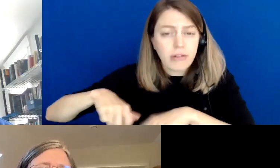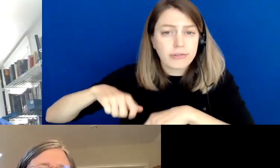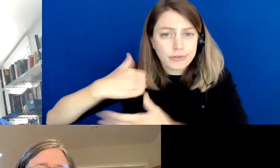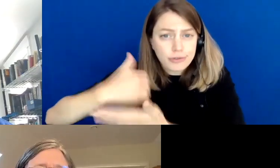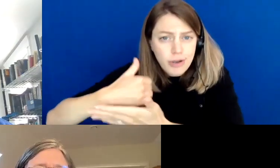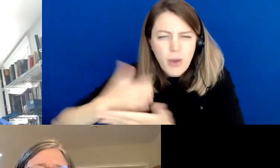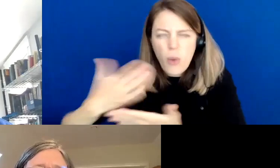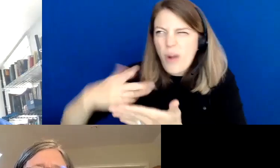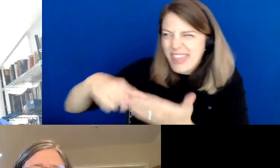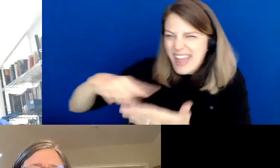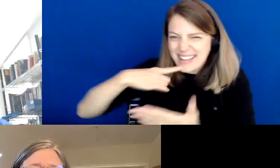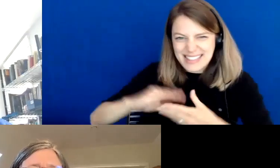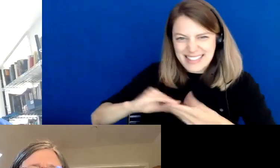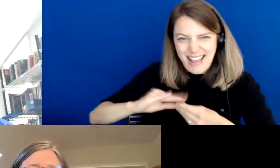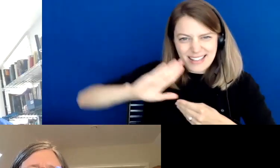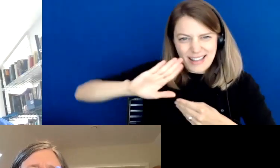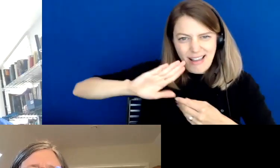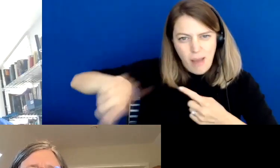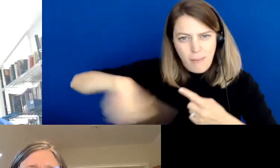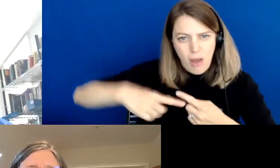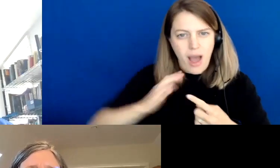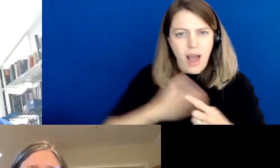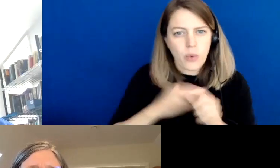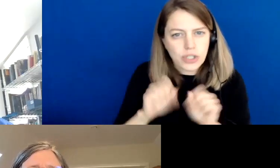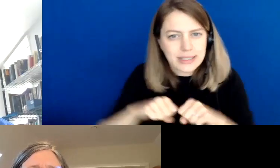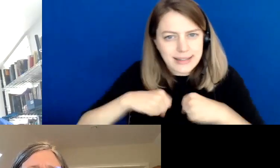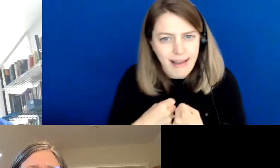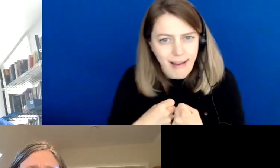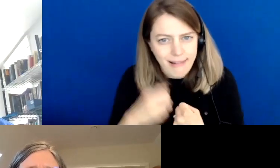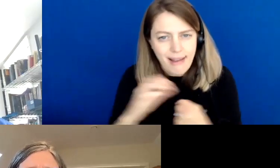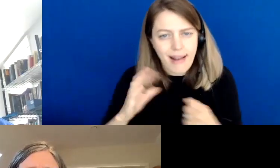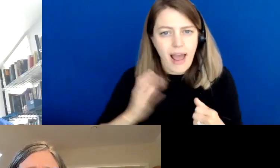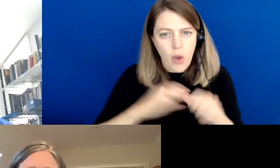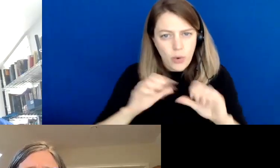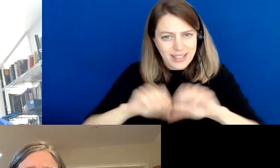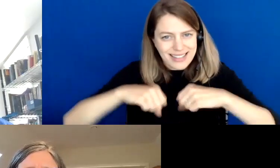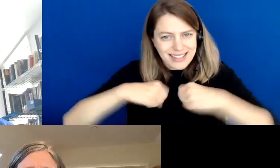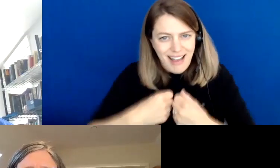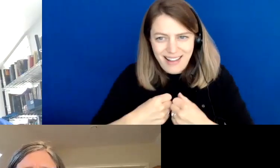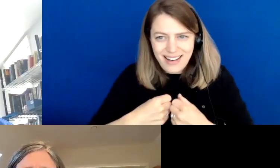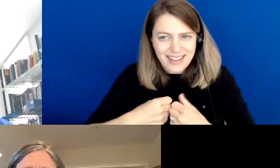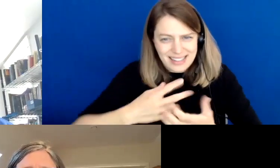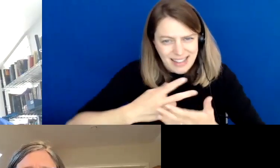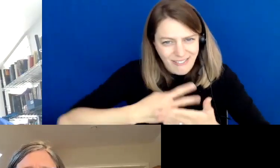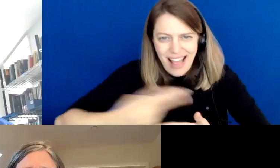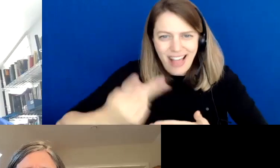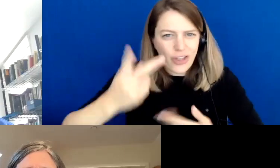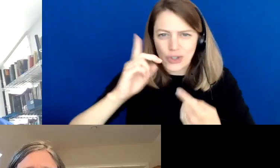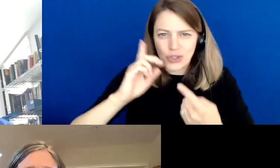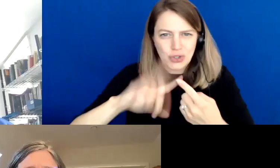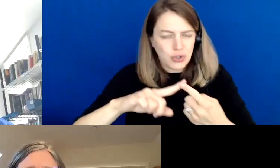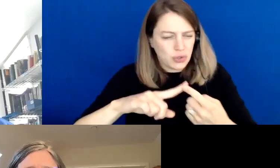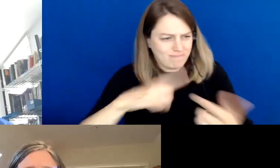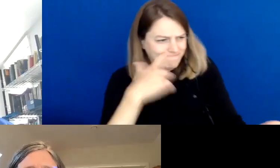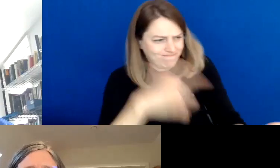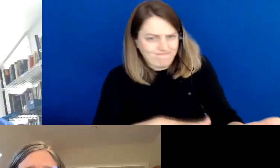its failures to guarantee the fundamental rights of people with disabilities.